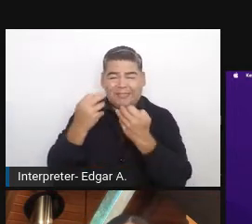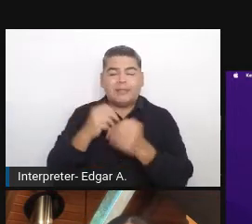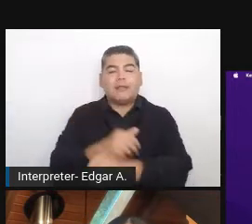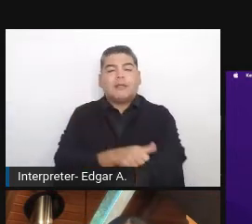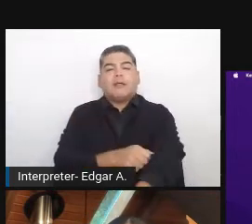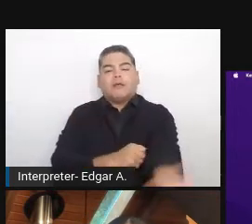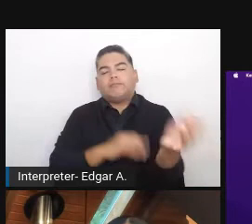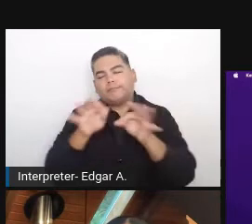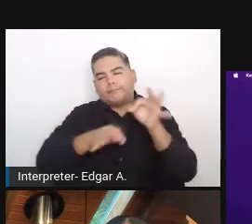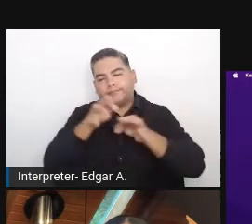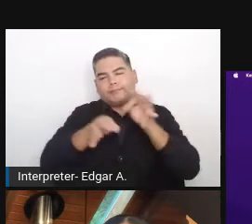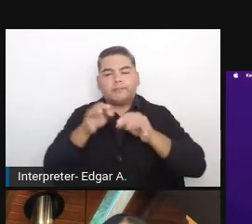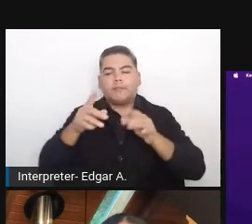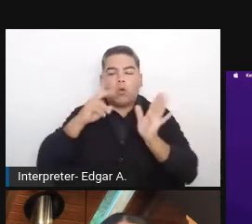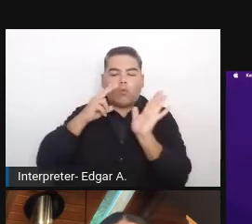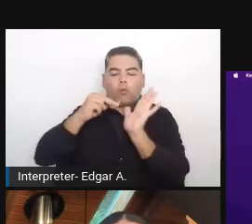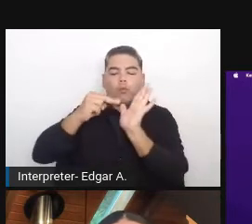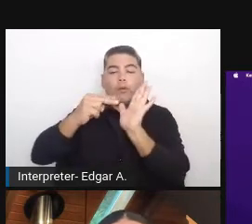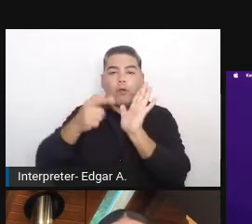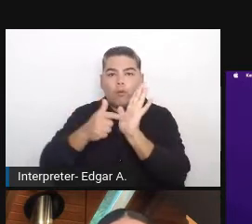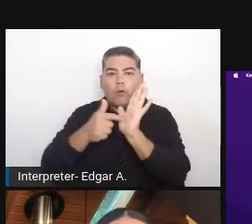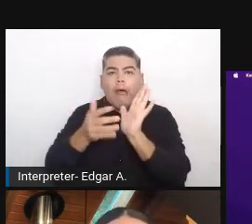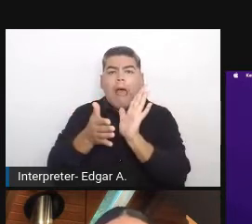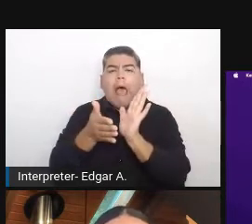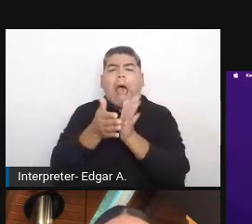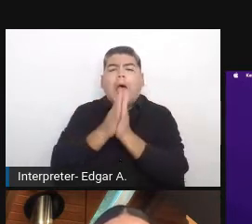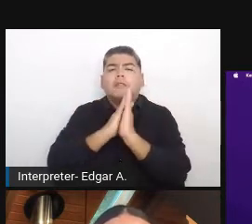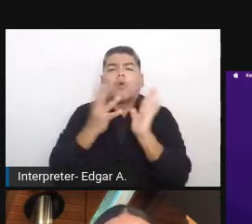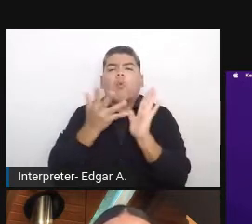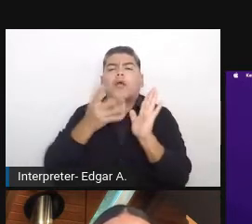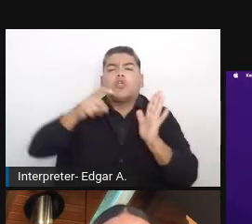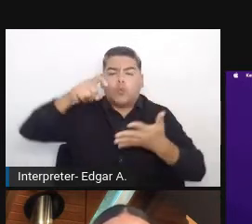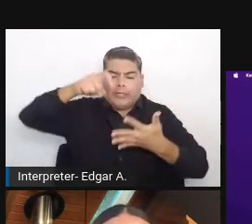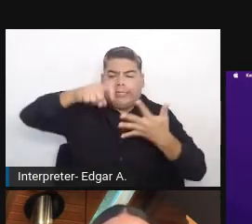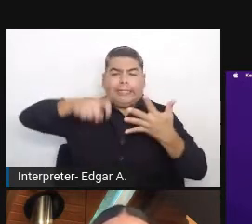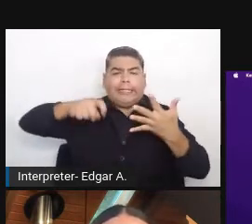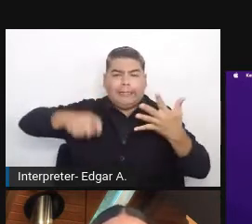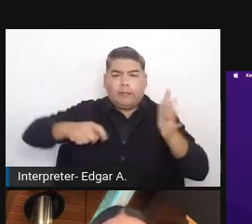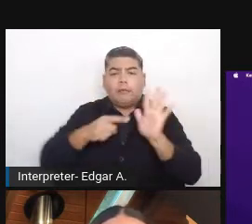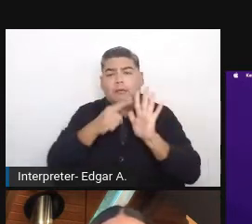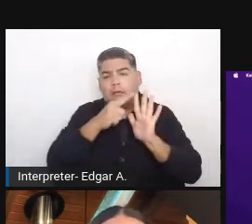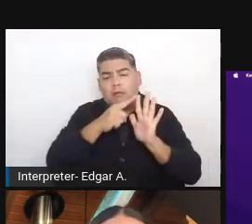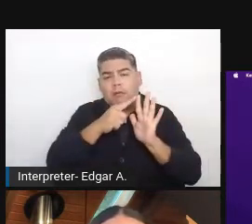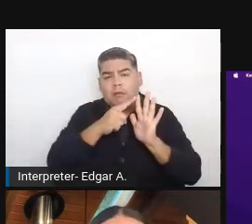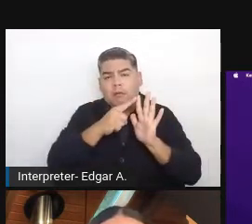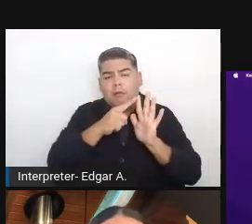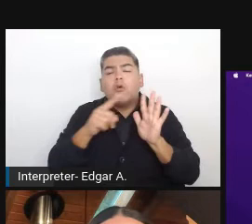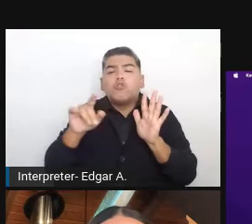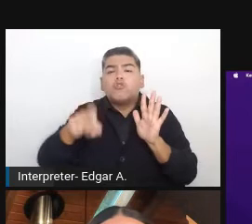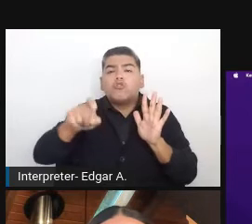to know, but even then that can be quite a lot. Do you have long form?